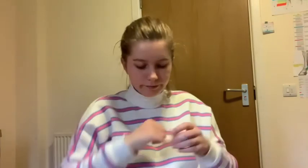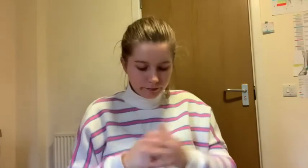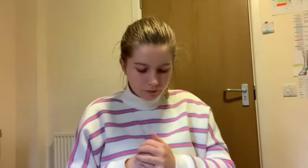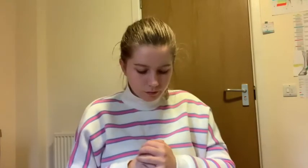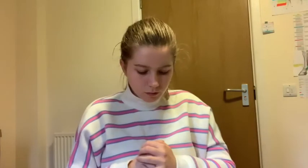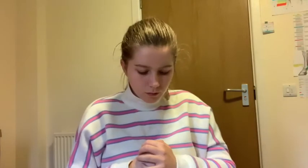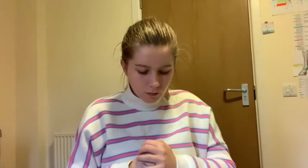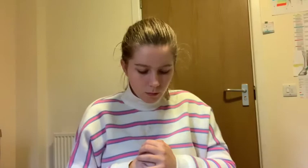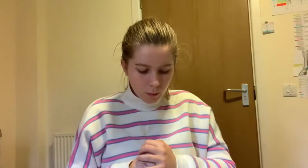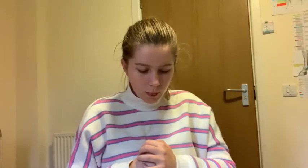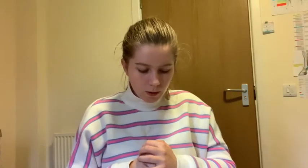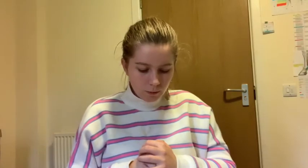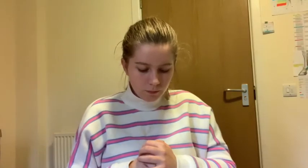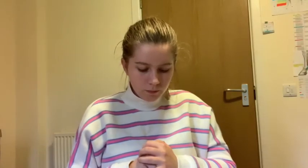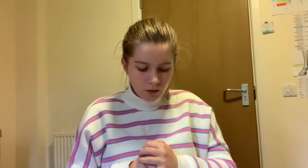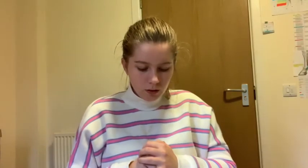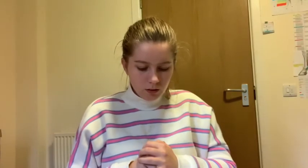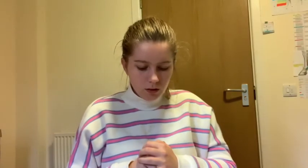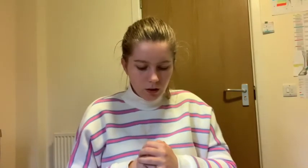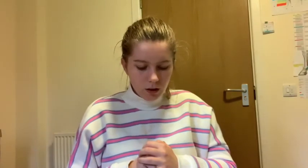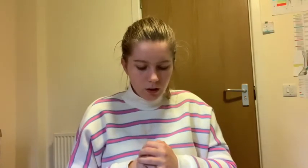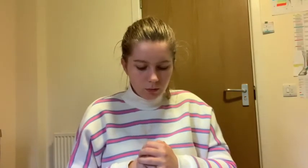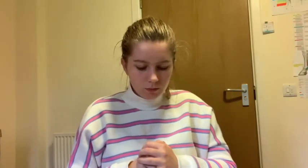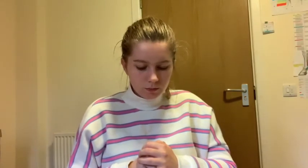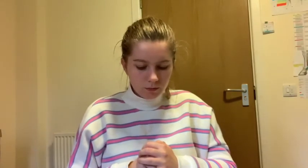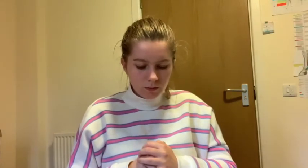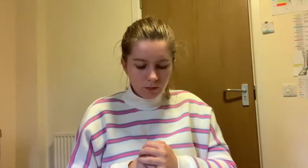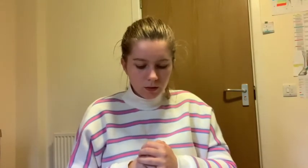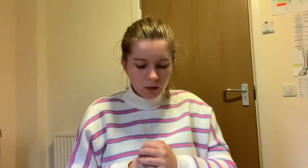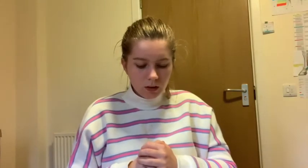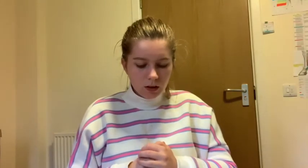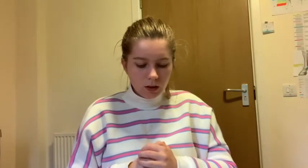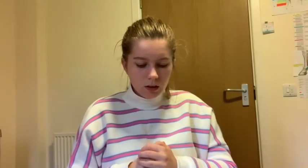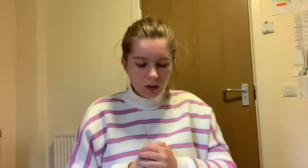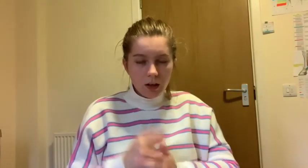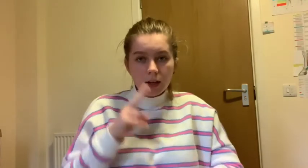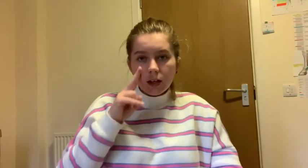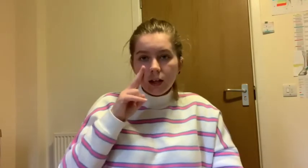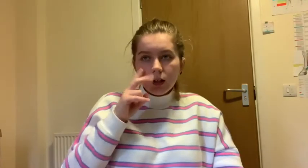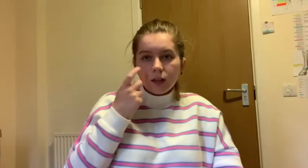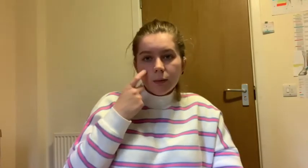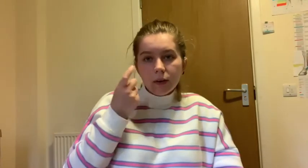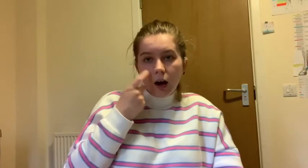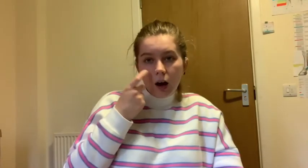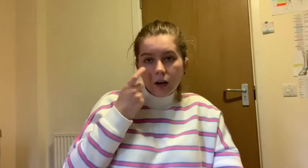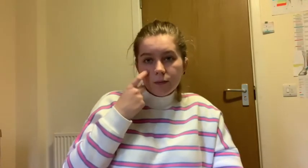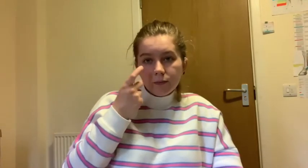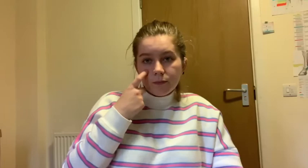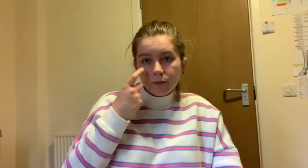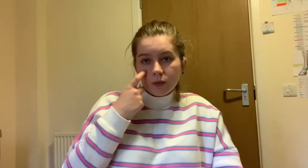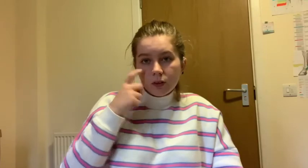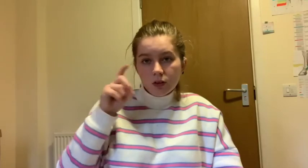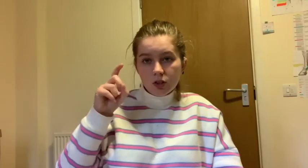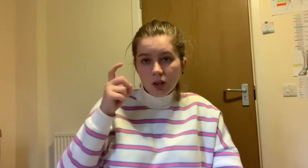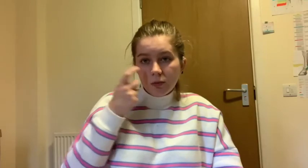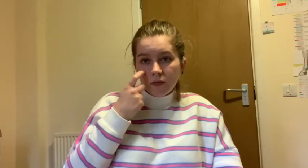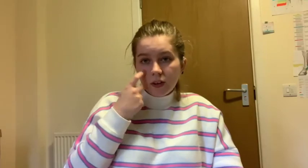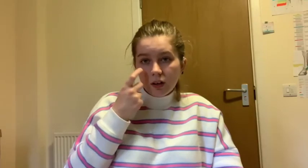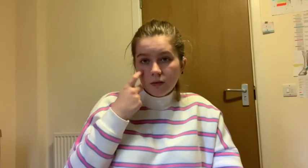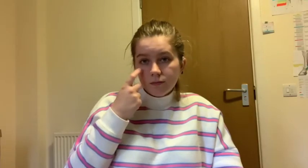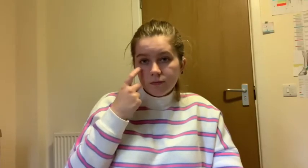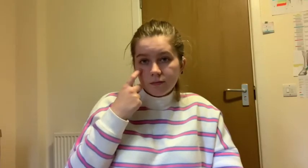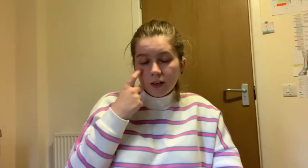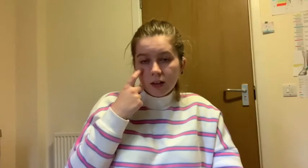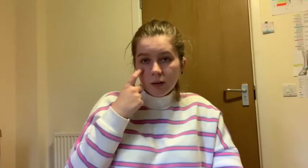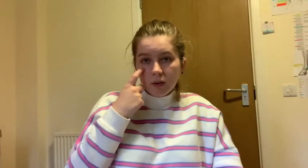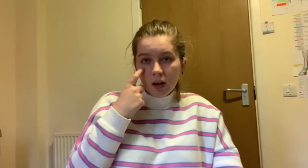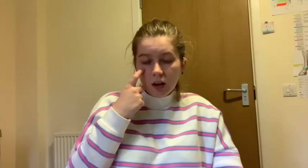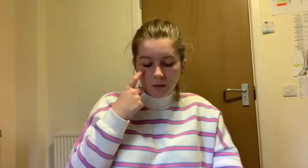"Keep an eye" so you're just tapping your finger (eye). "Keep an eye"